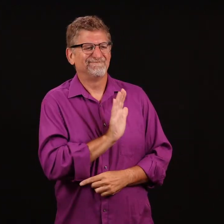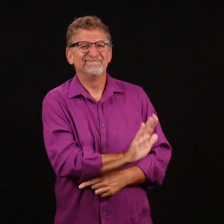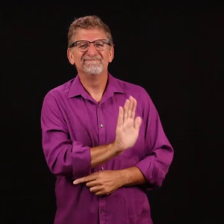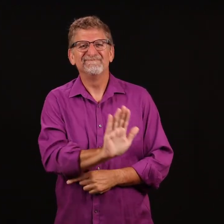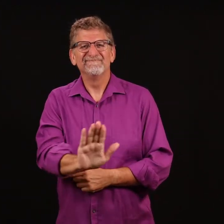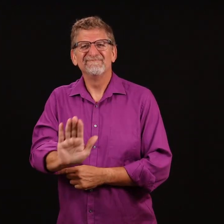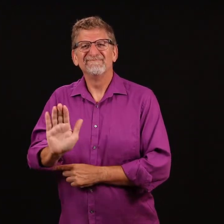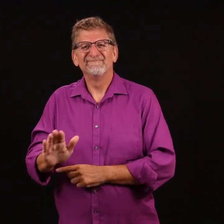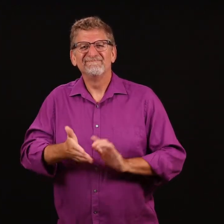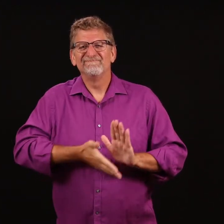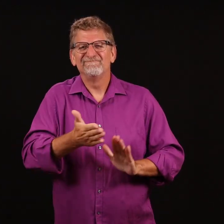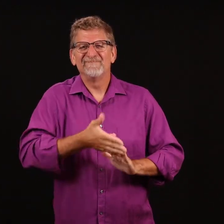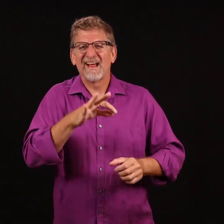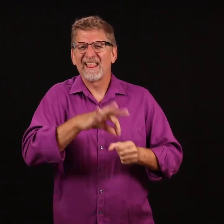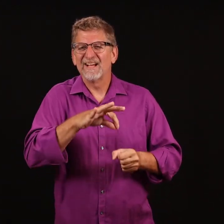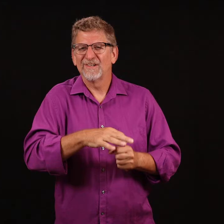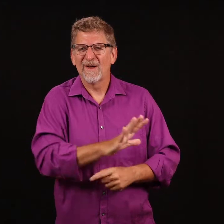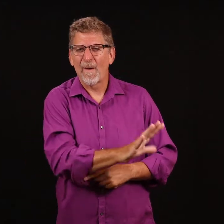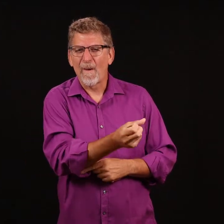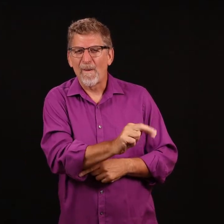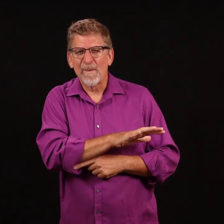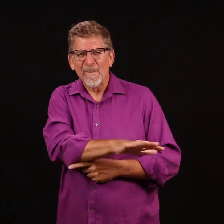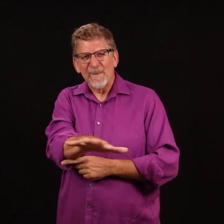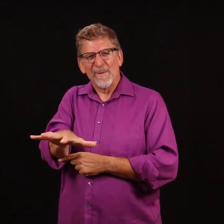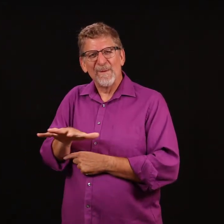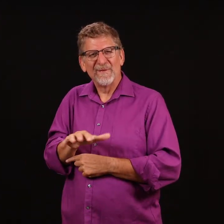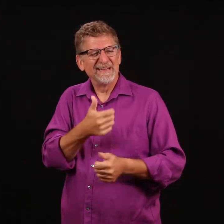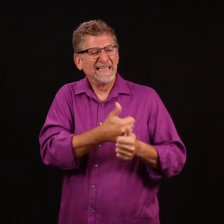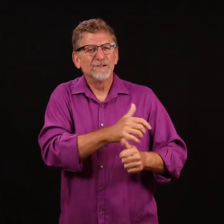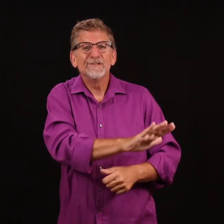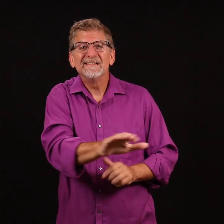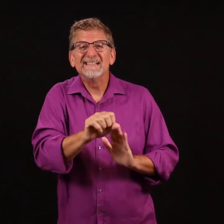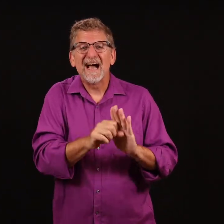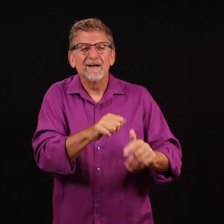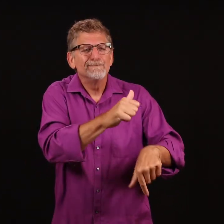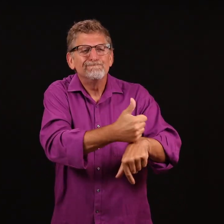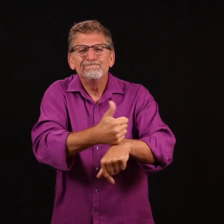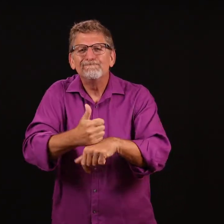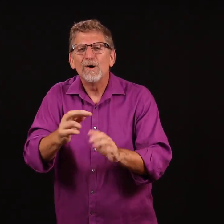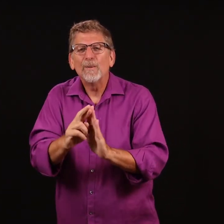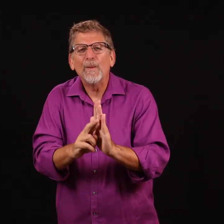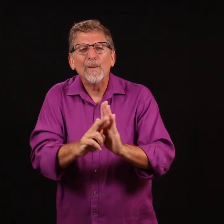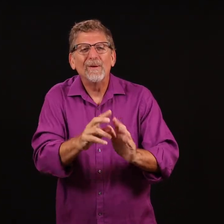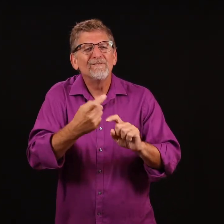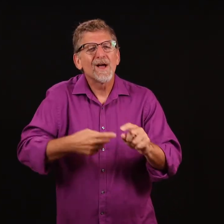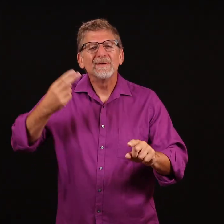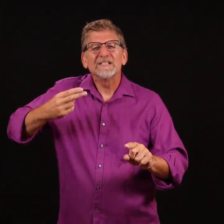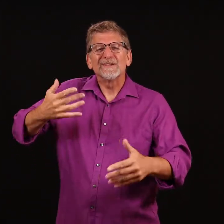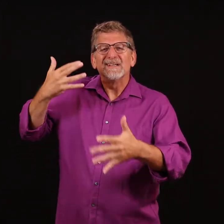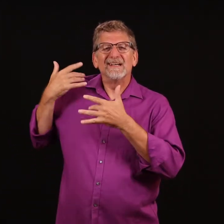The federal government announced that each state will be handling elections on their own. Each state had to set up their own rules from history,